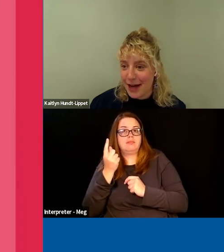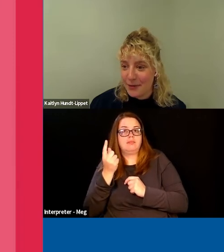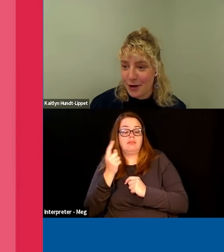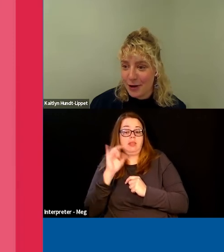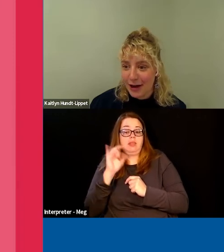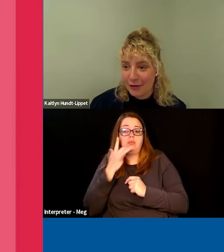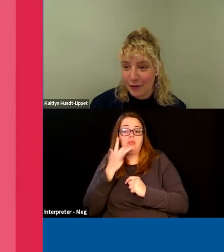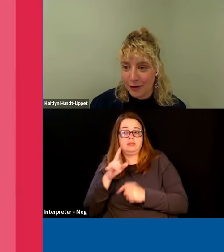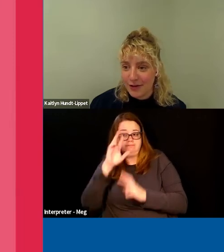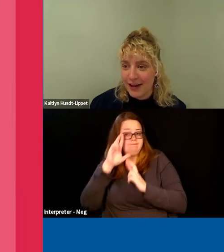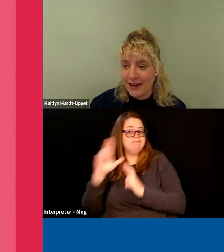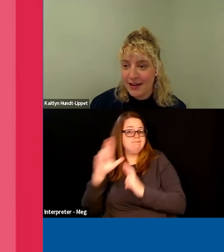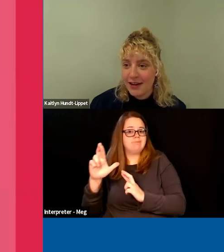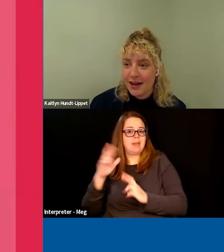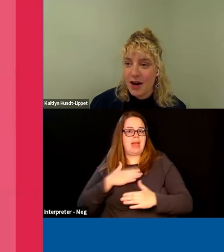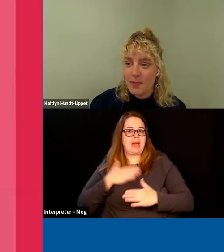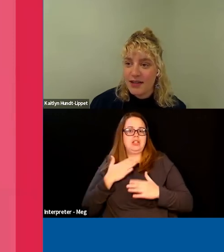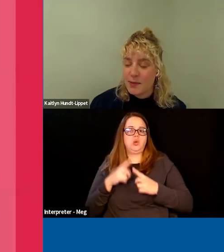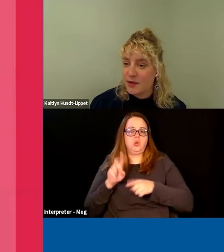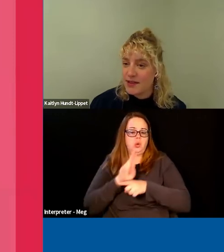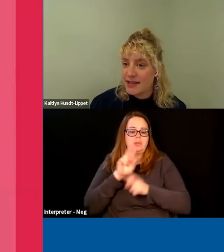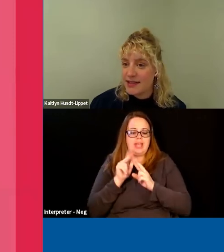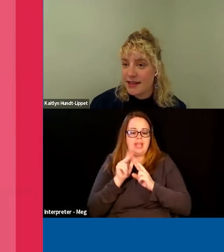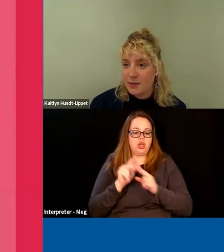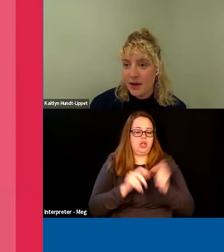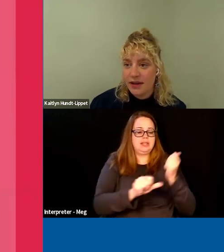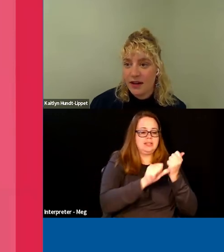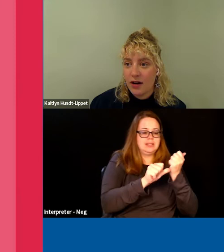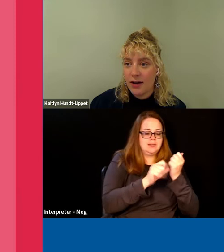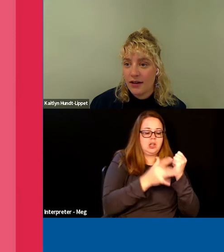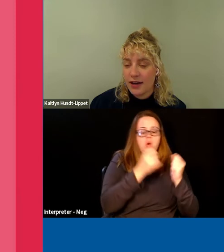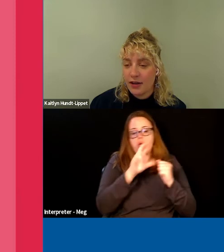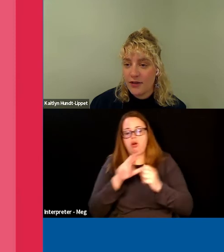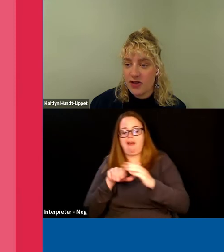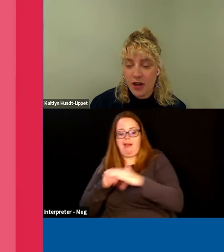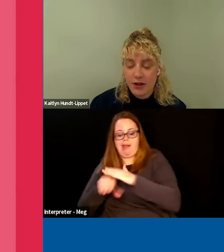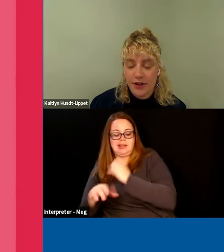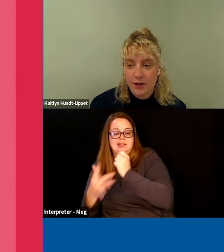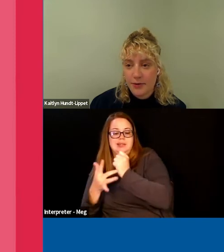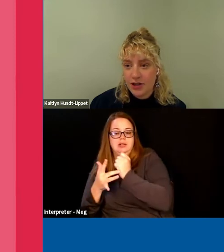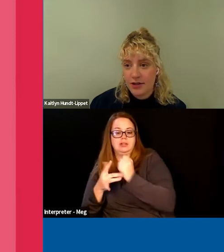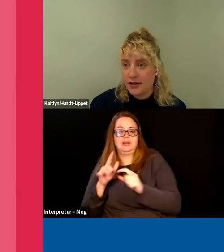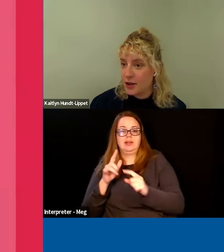and I'm happy to go back and forth with that. It's one of those things that, depending on kind of the geography, the region,